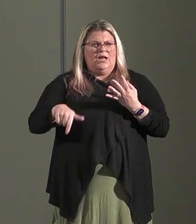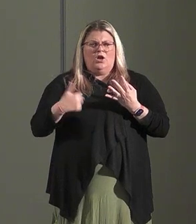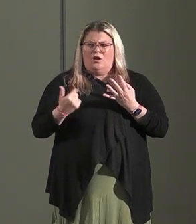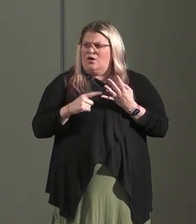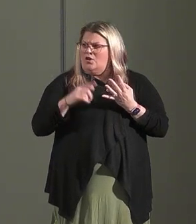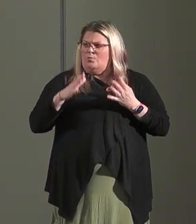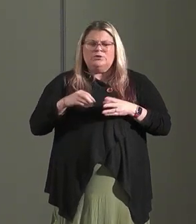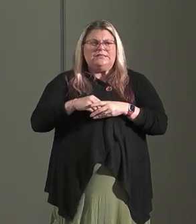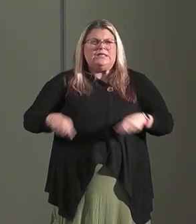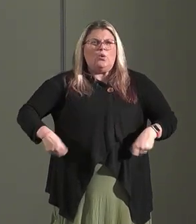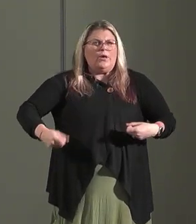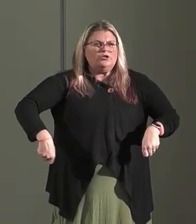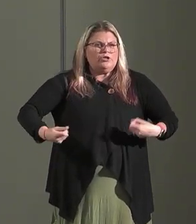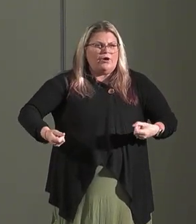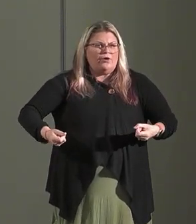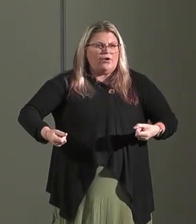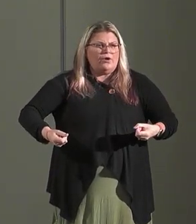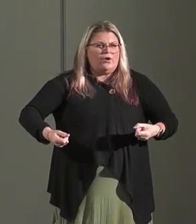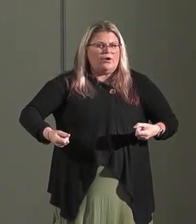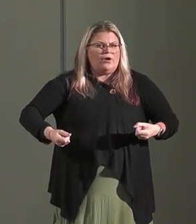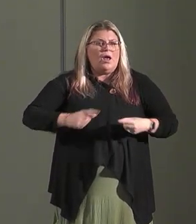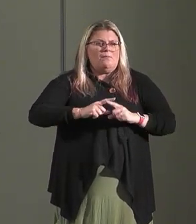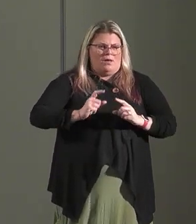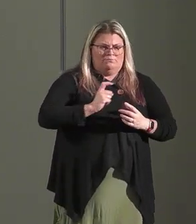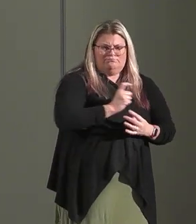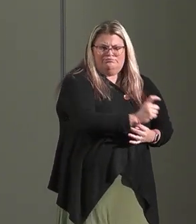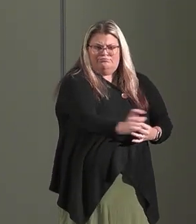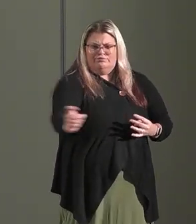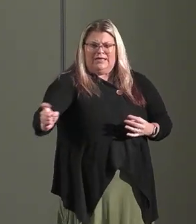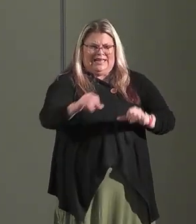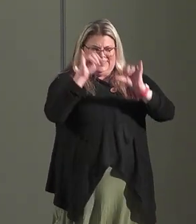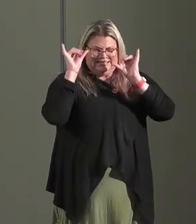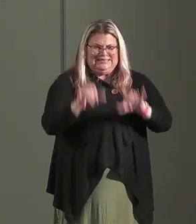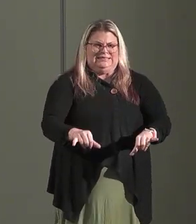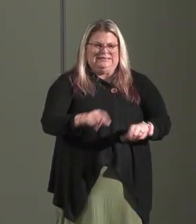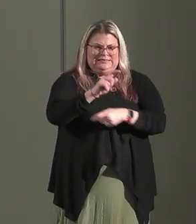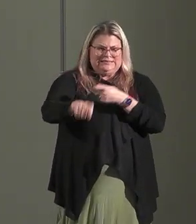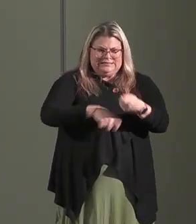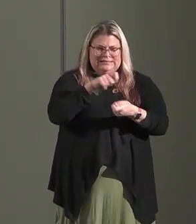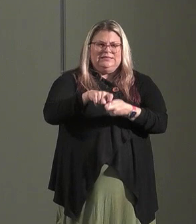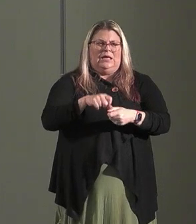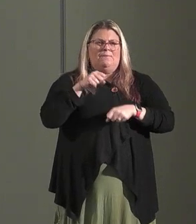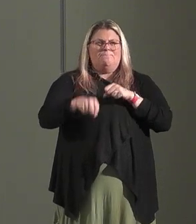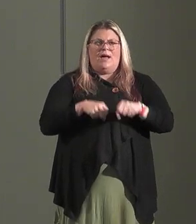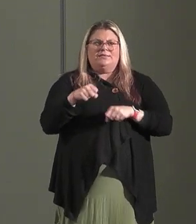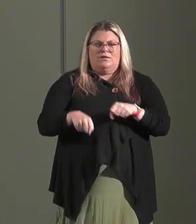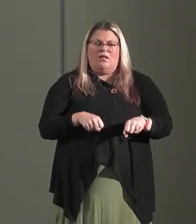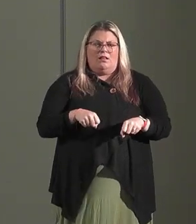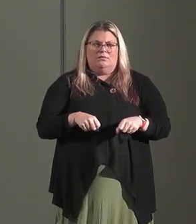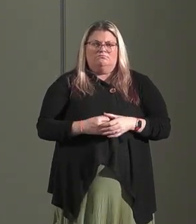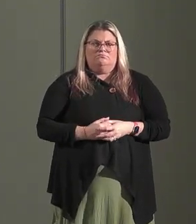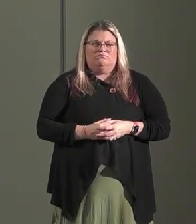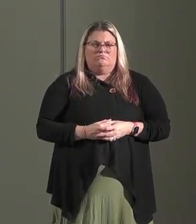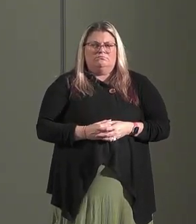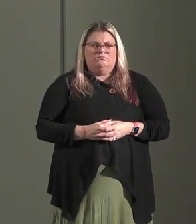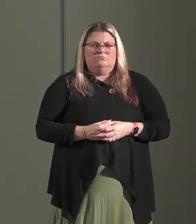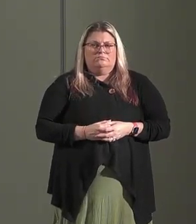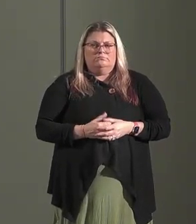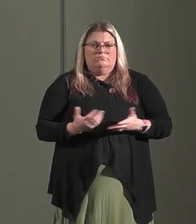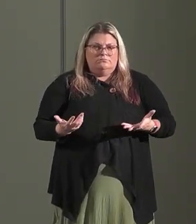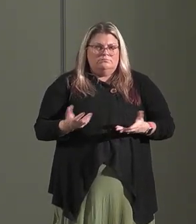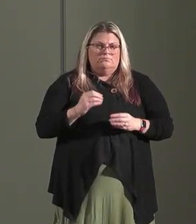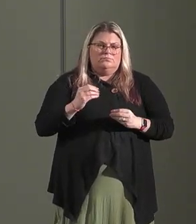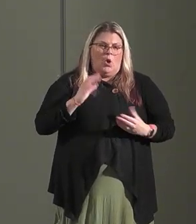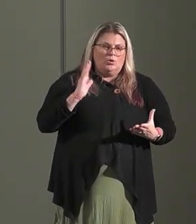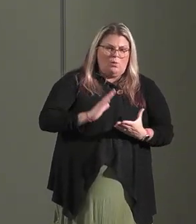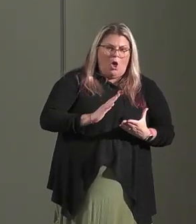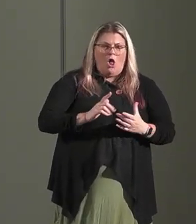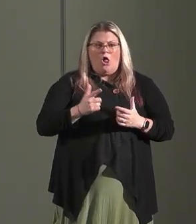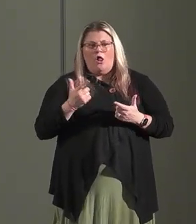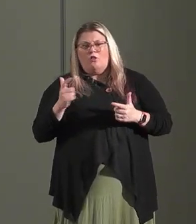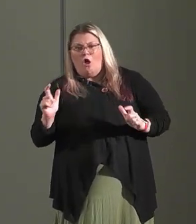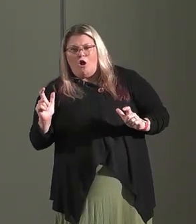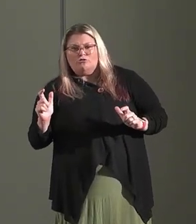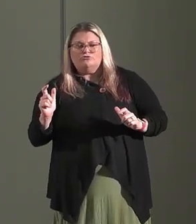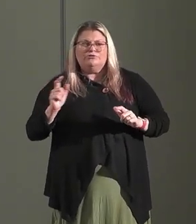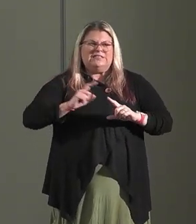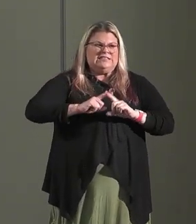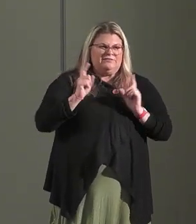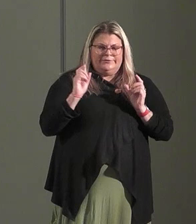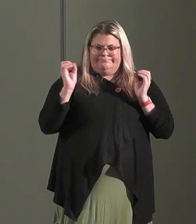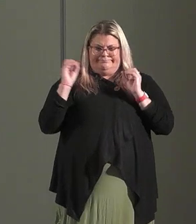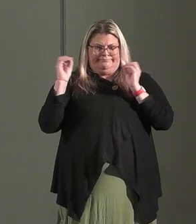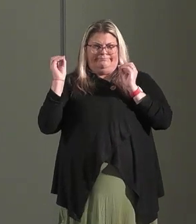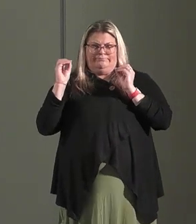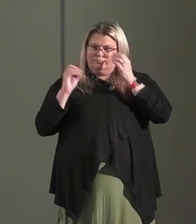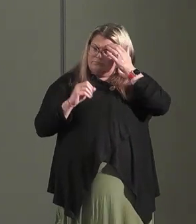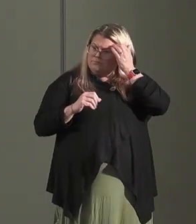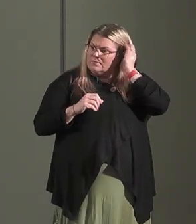in the wheelchair. We all get the same bike. No small, no large, no different. And equity